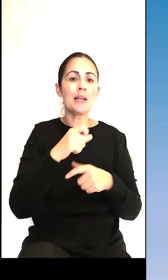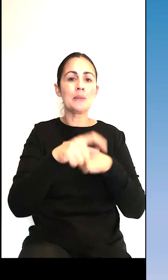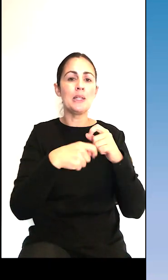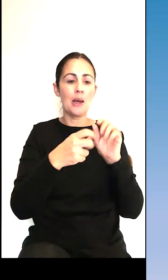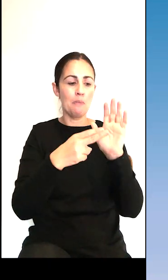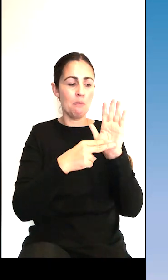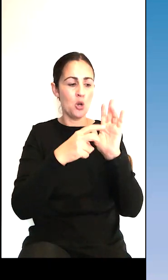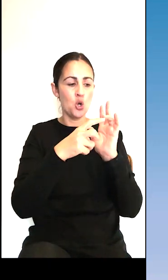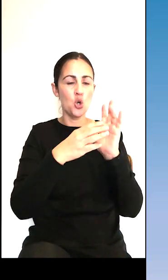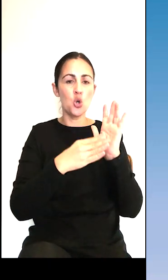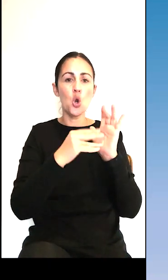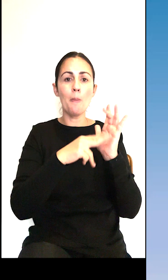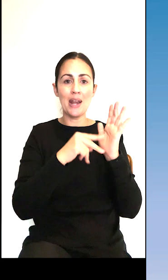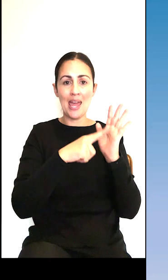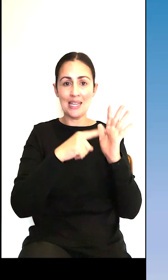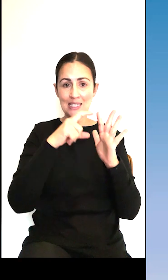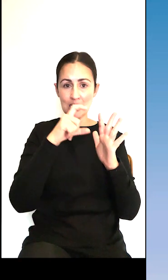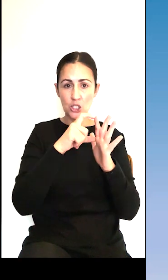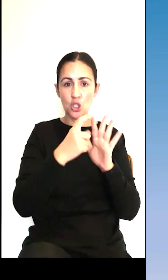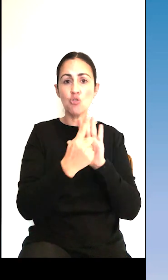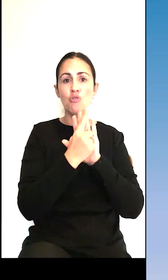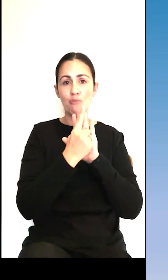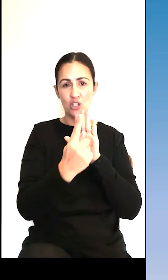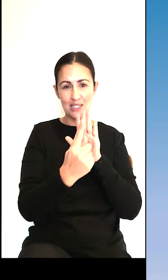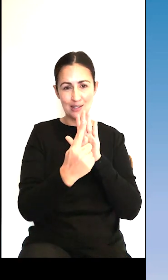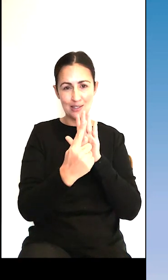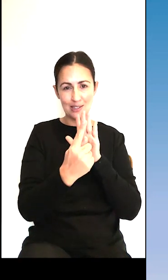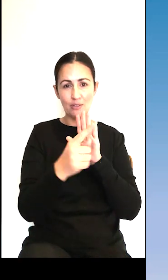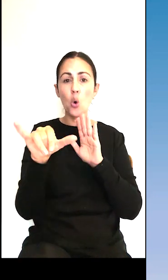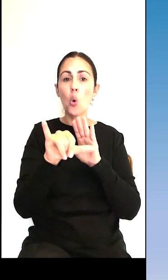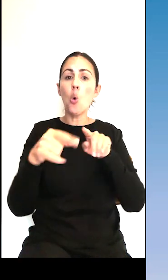family member carer type situation or an authorised representative is